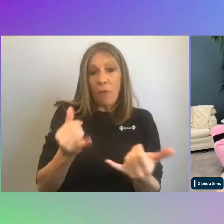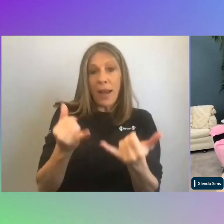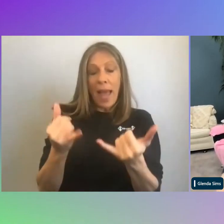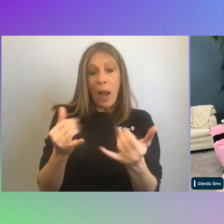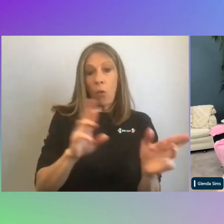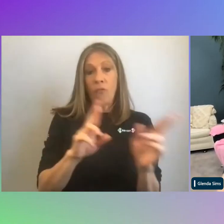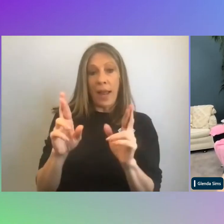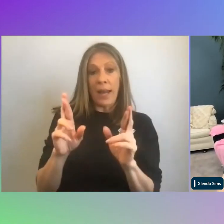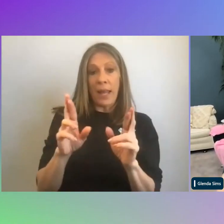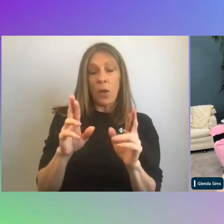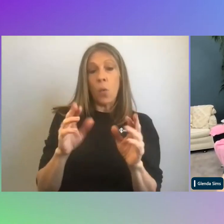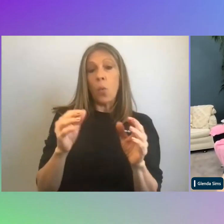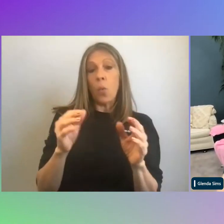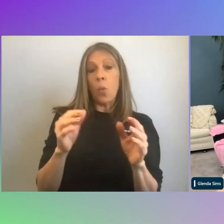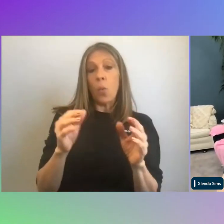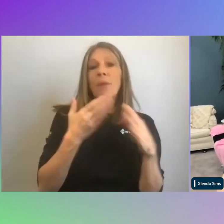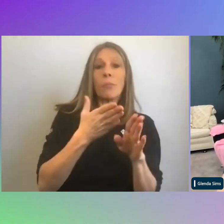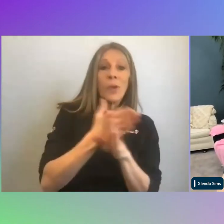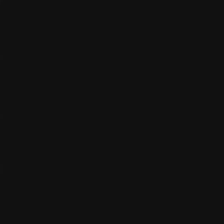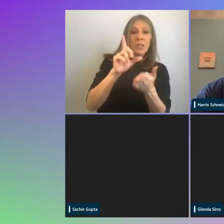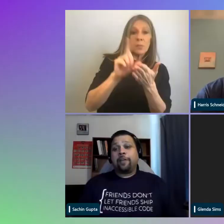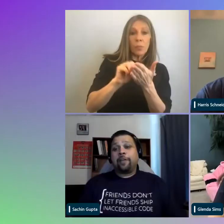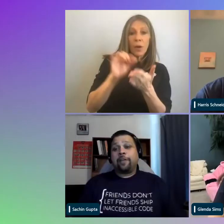our formal, uh, previous print of the t shirt. I had to fight